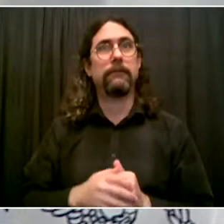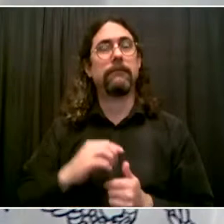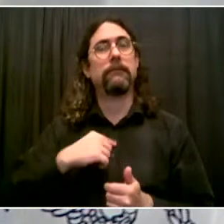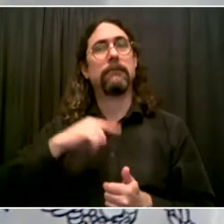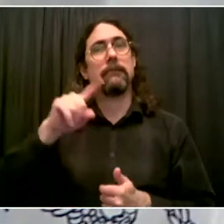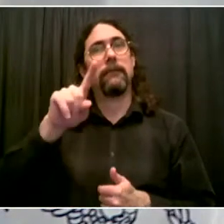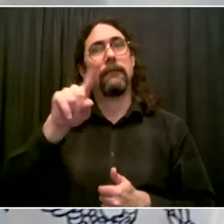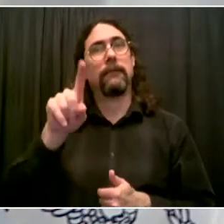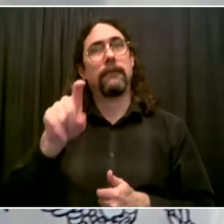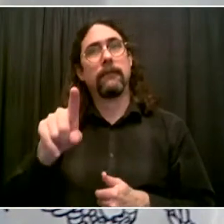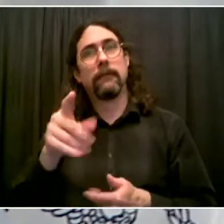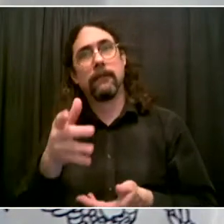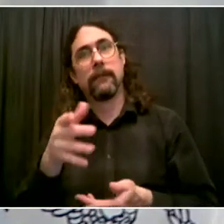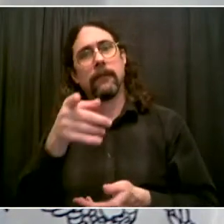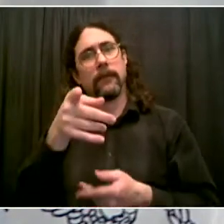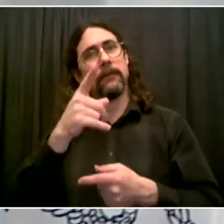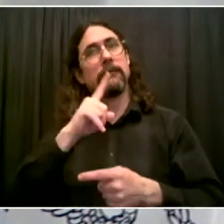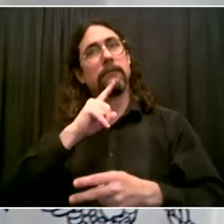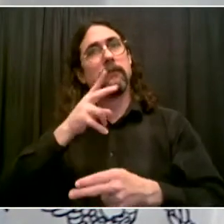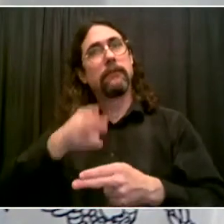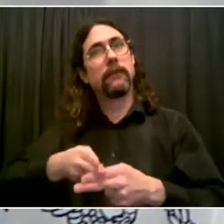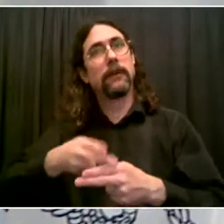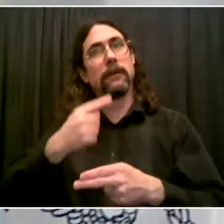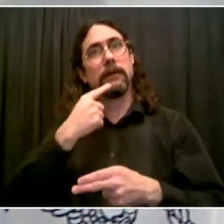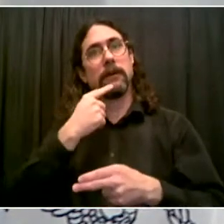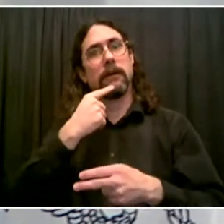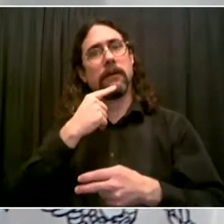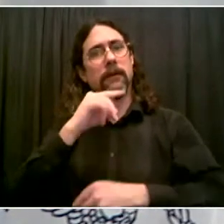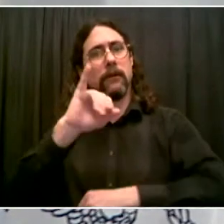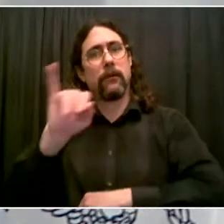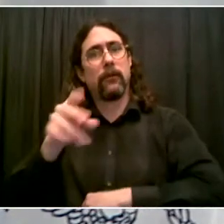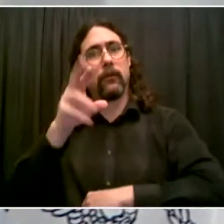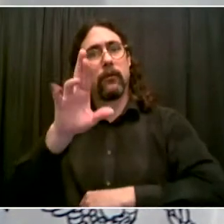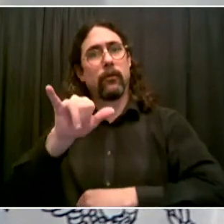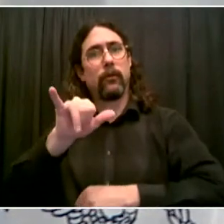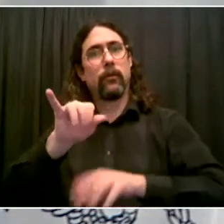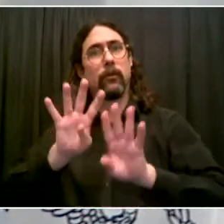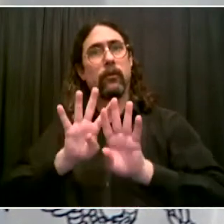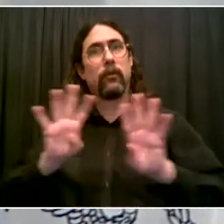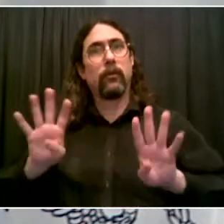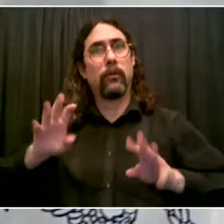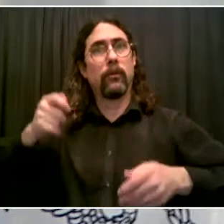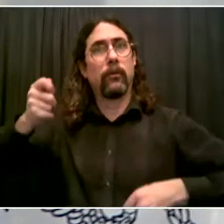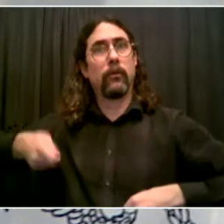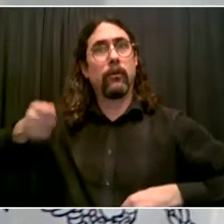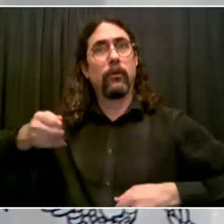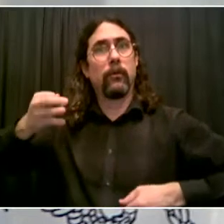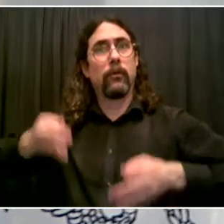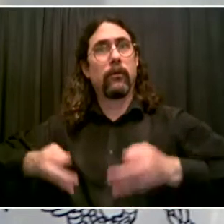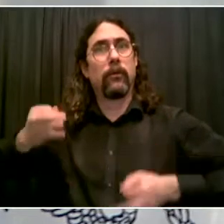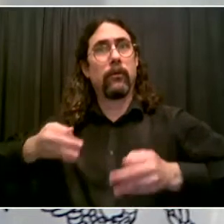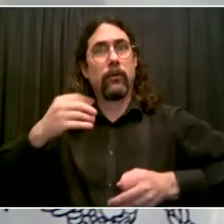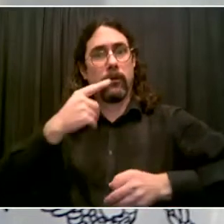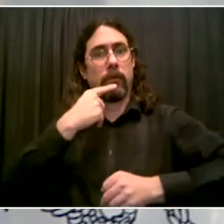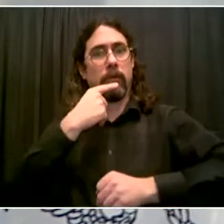Reporter: THE FREEDOM TO